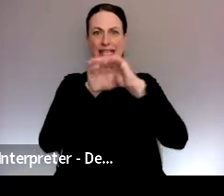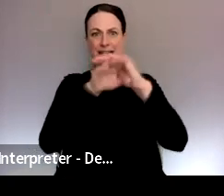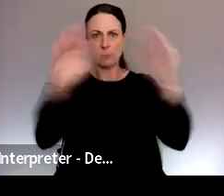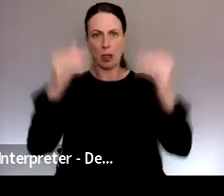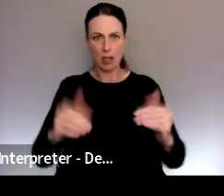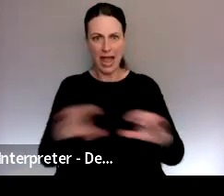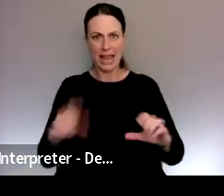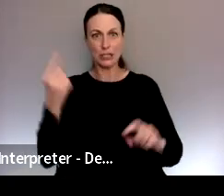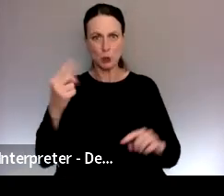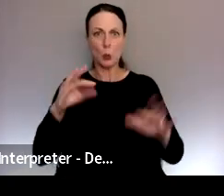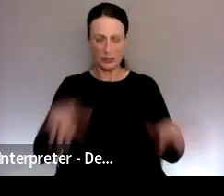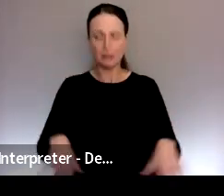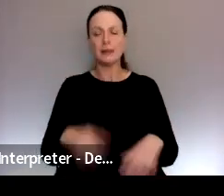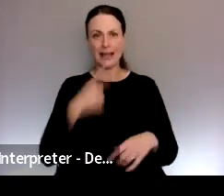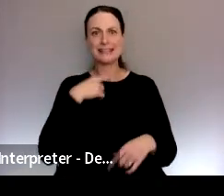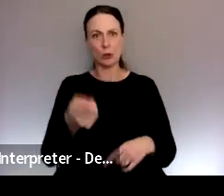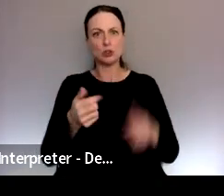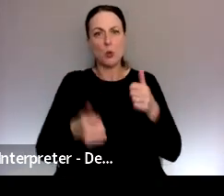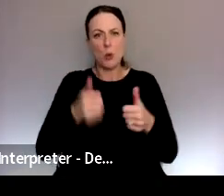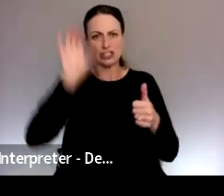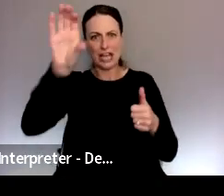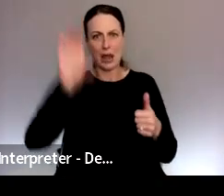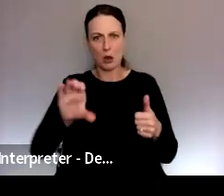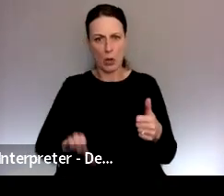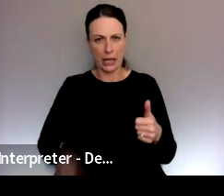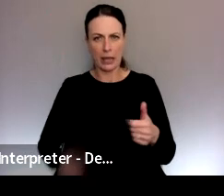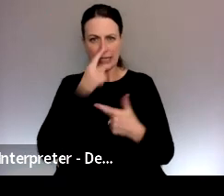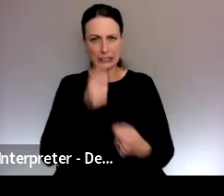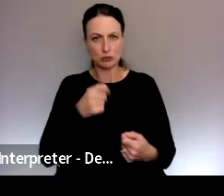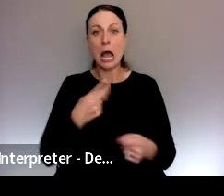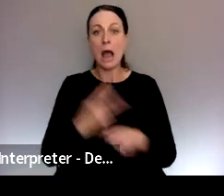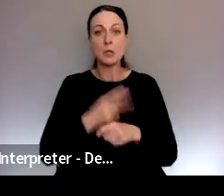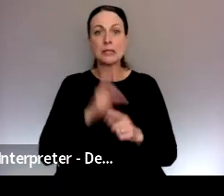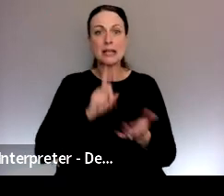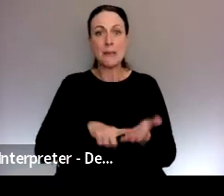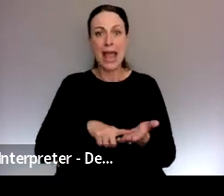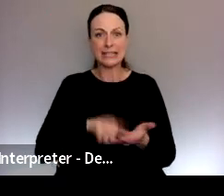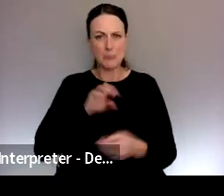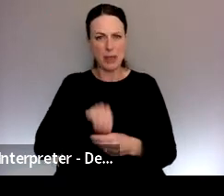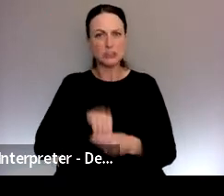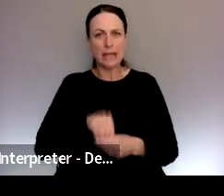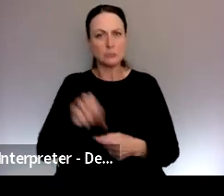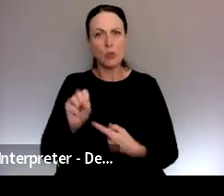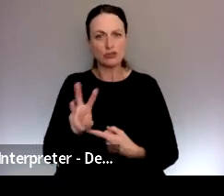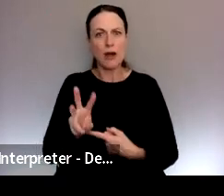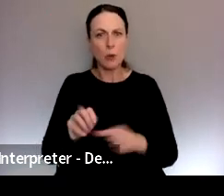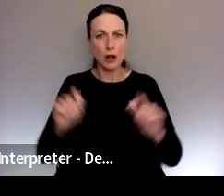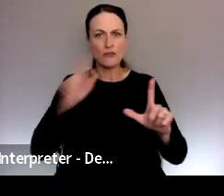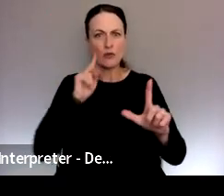Mark: So, as I'm moving down through the page, I can look for the category that interests me and I'm just using commands built into the screen reader.